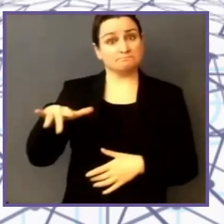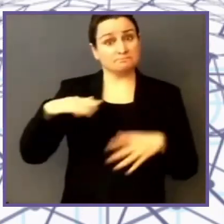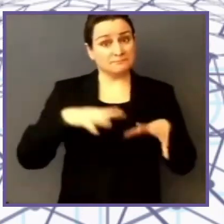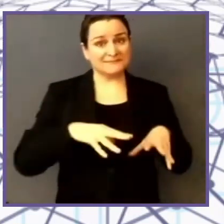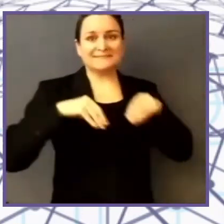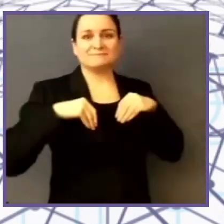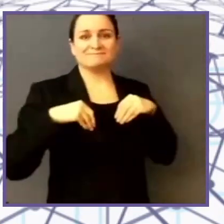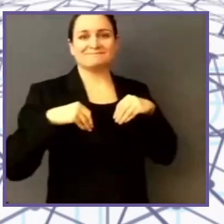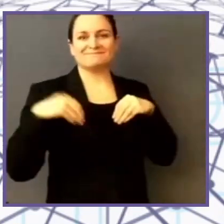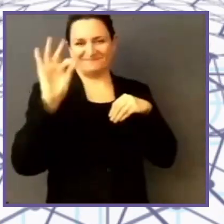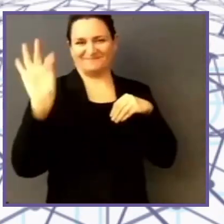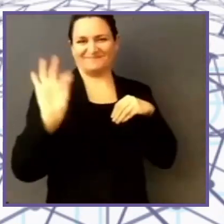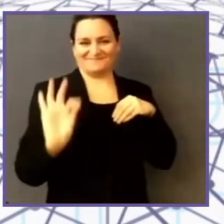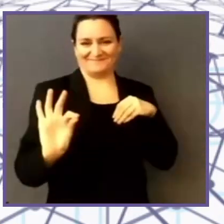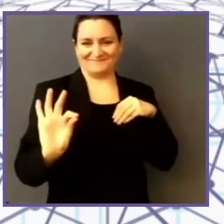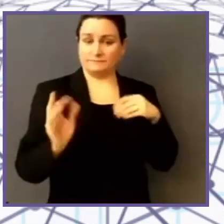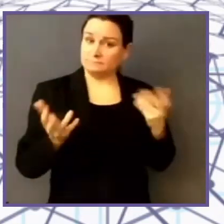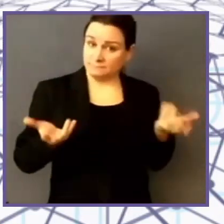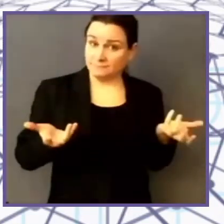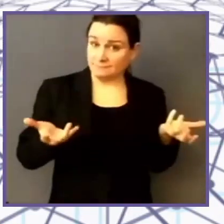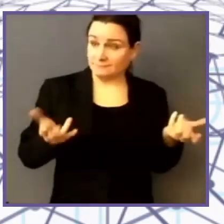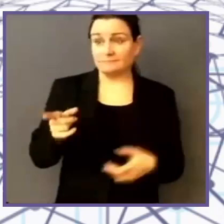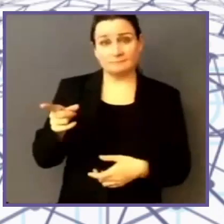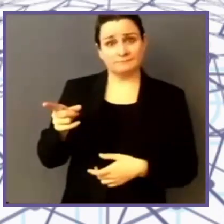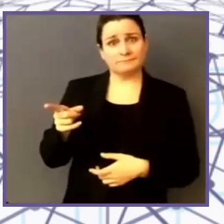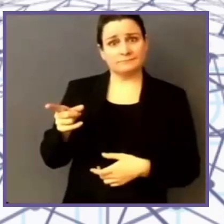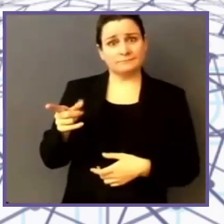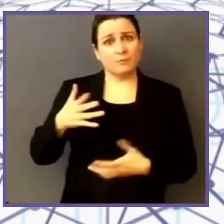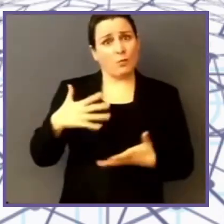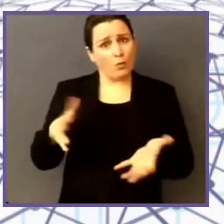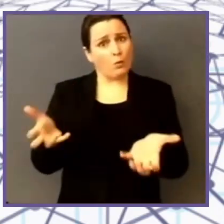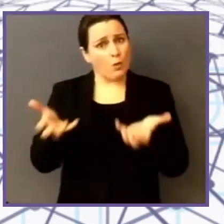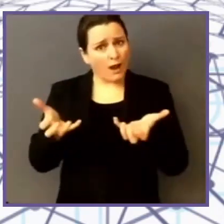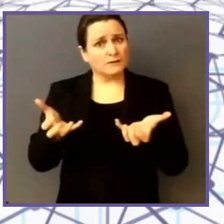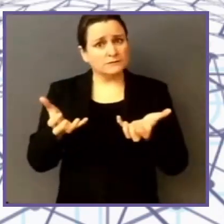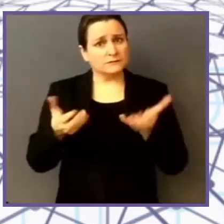ad adoption, people want to use 80 that helps them to be part of their society, to not be